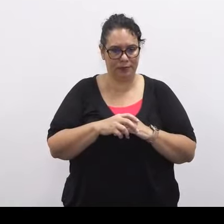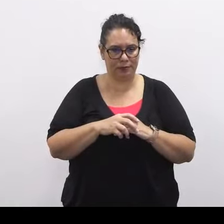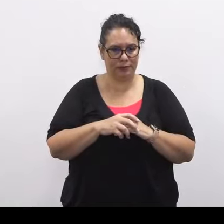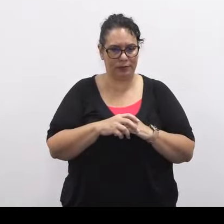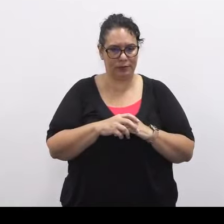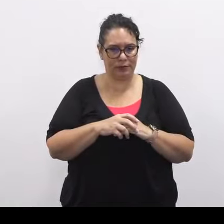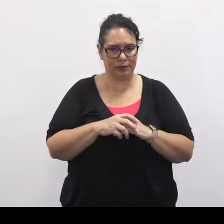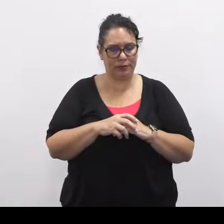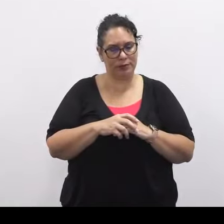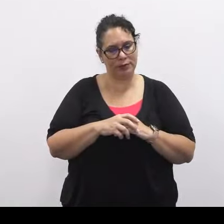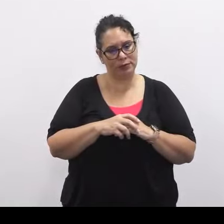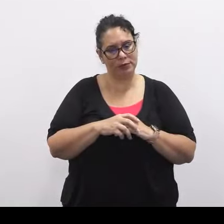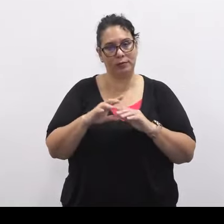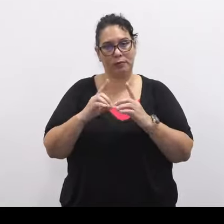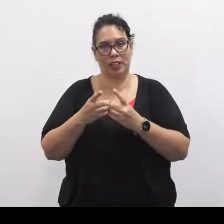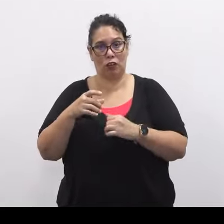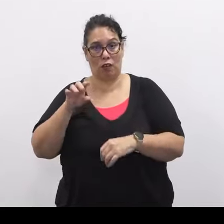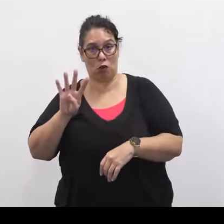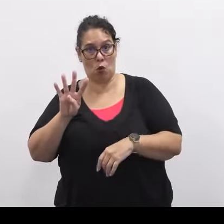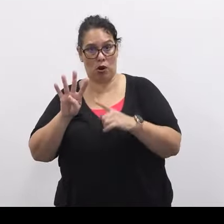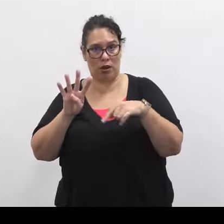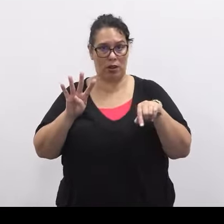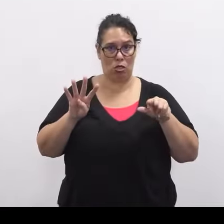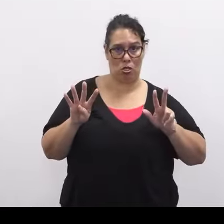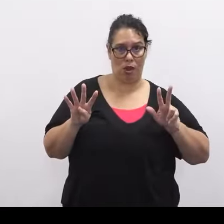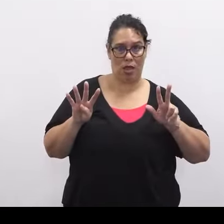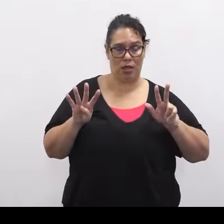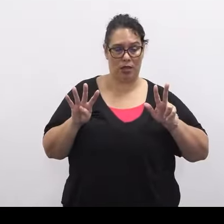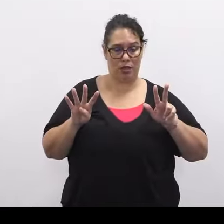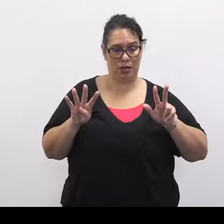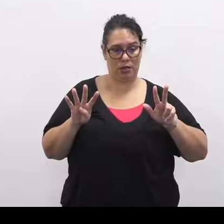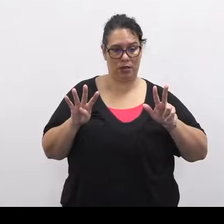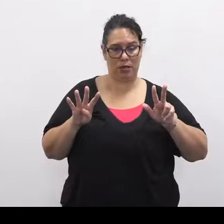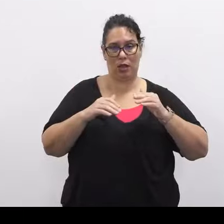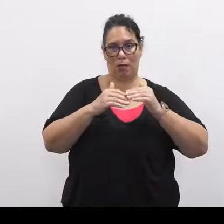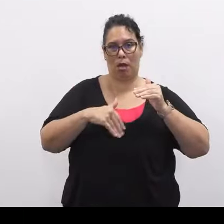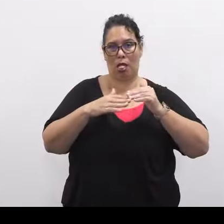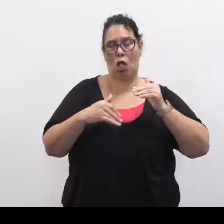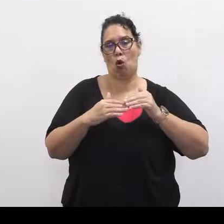So from District 4 to District 3, it's all of Willow Springs and Signal Hill